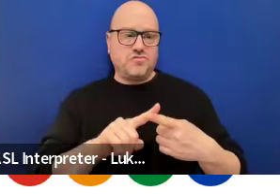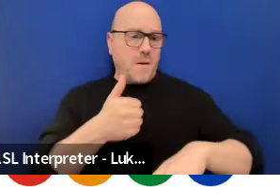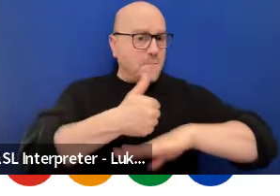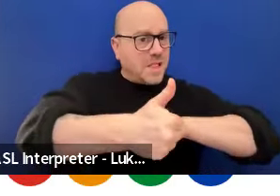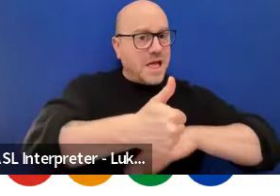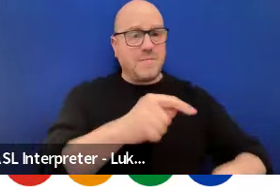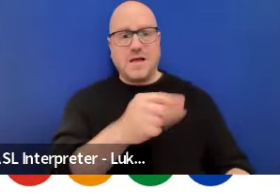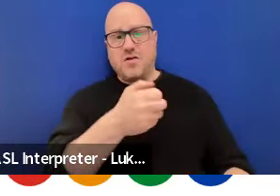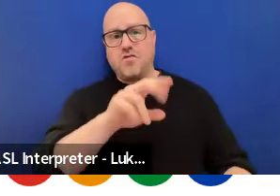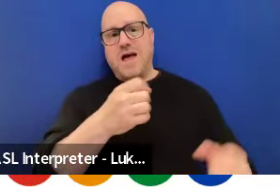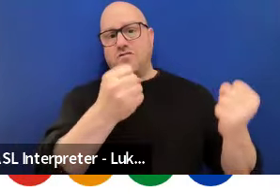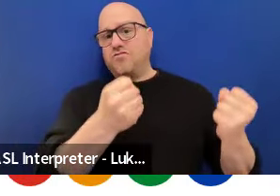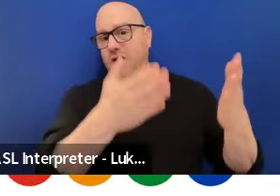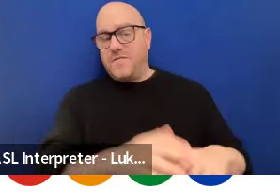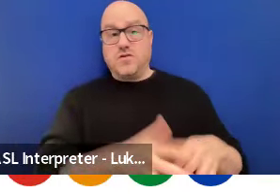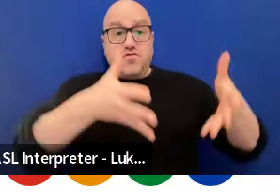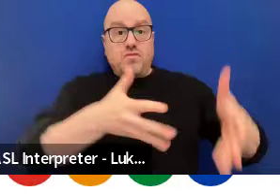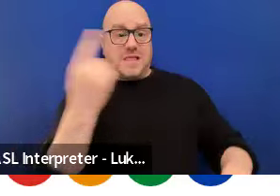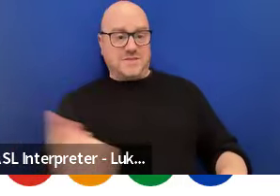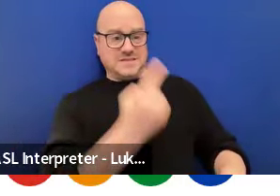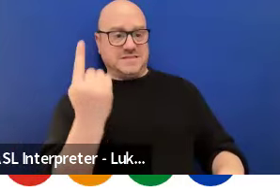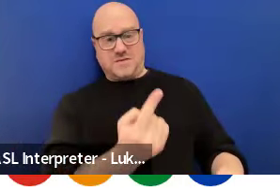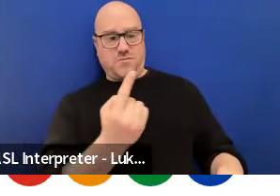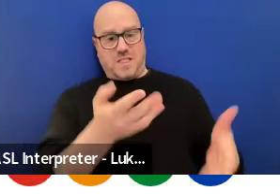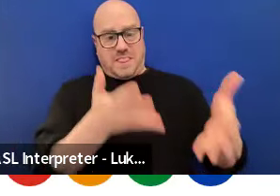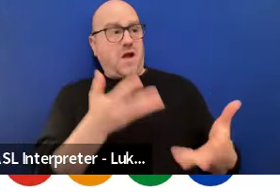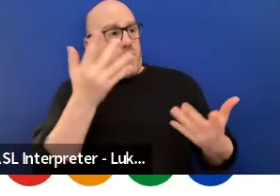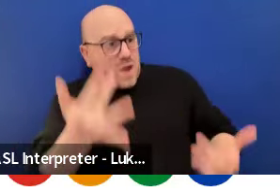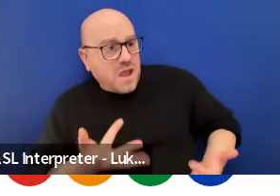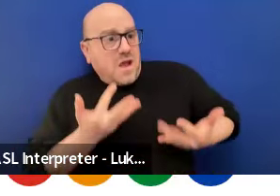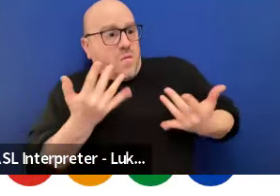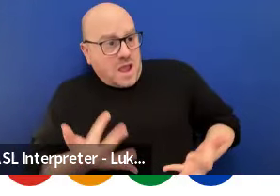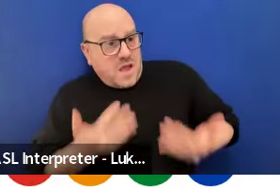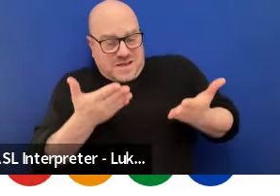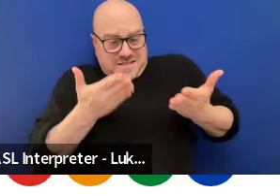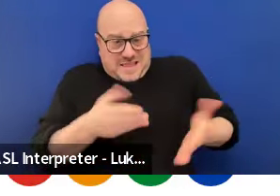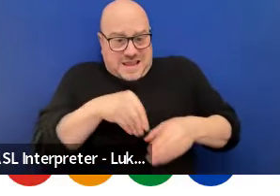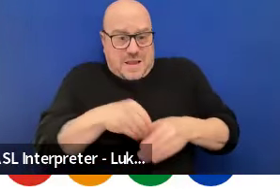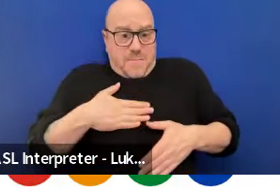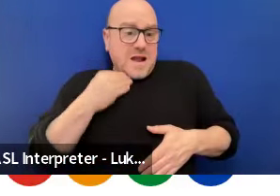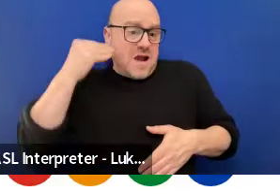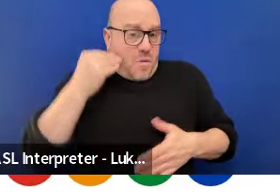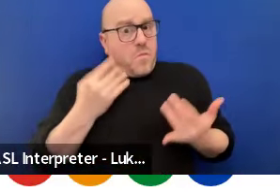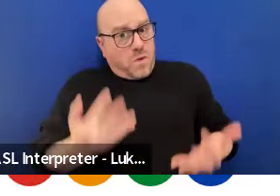PROSECUTE THE RIDE DRIVER. YOU LEAVE SOMEBODY IN THE LIVING